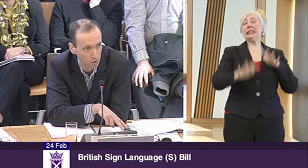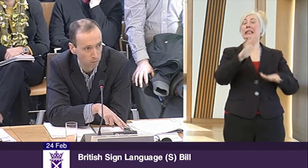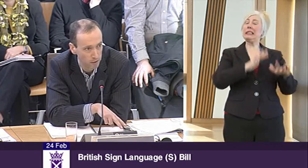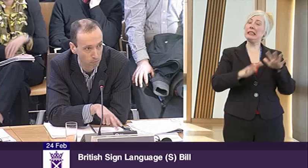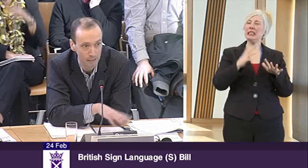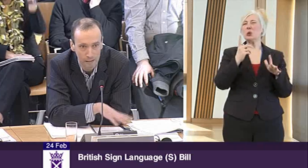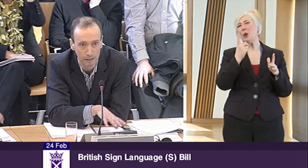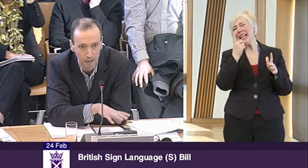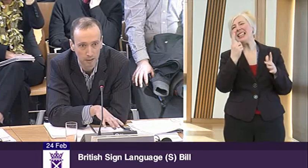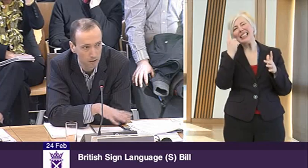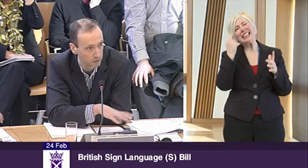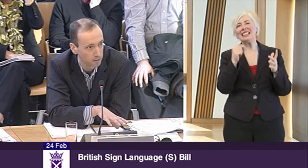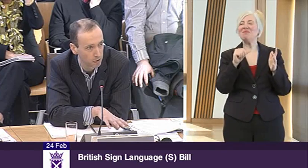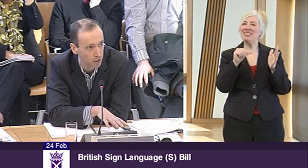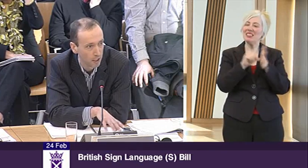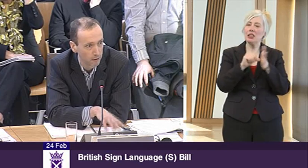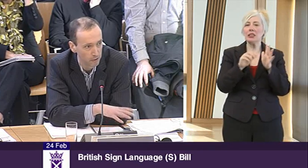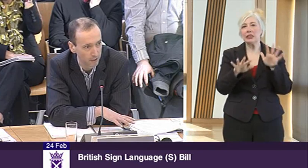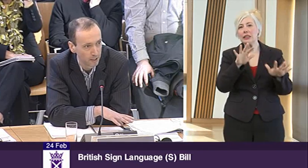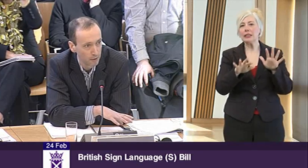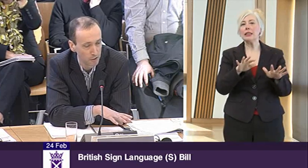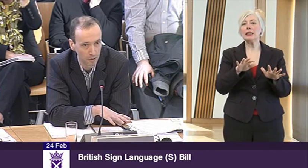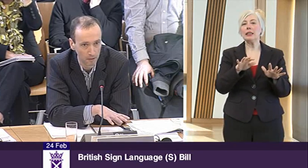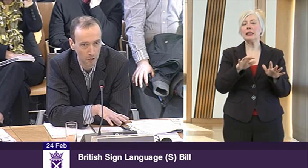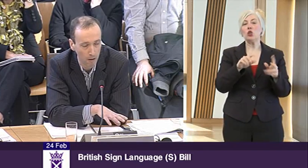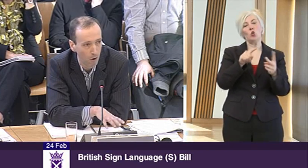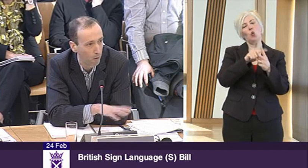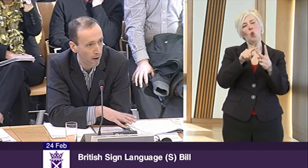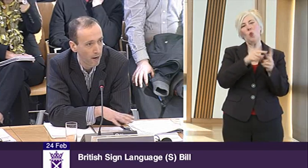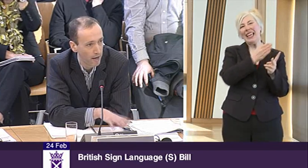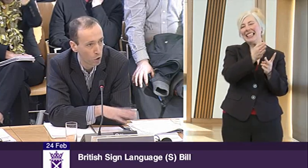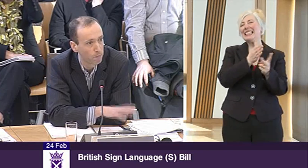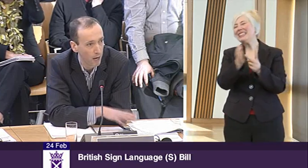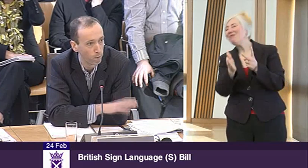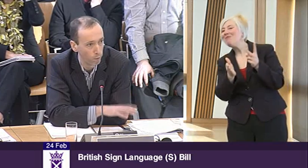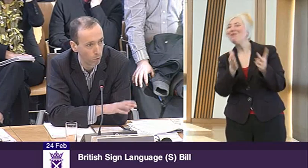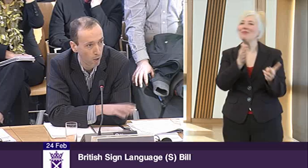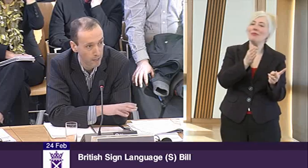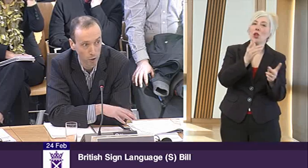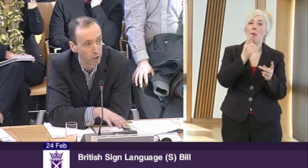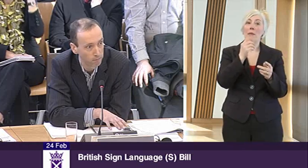There are those two aspects of promotion. We can clearly see that the bill could be